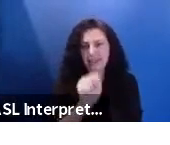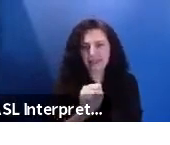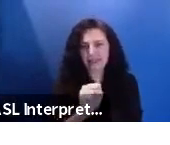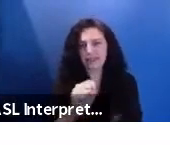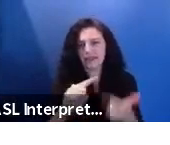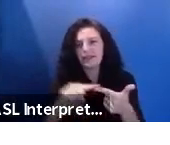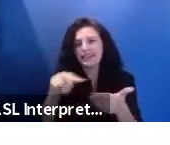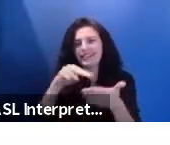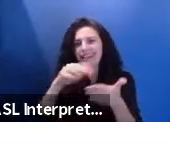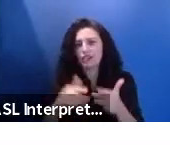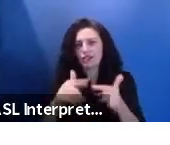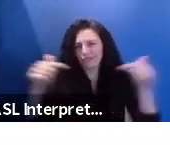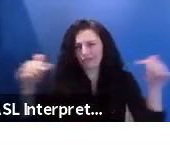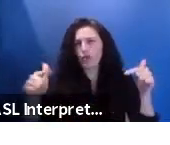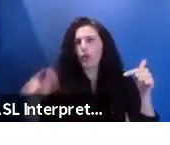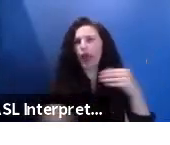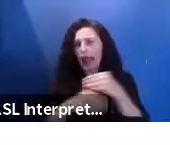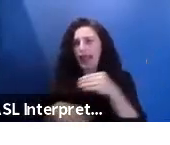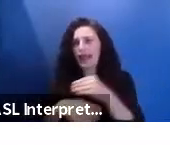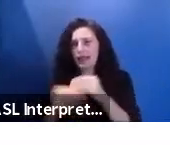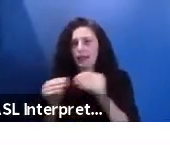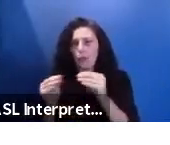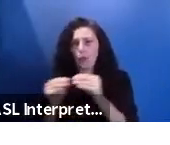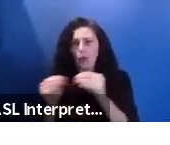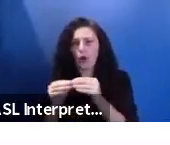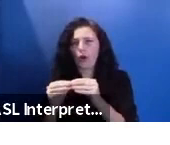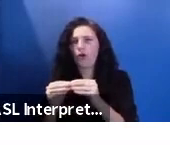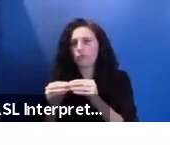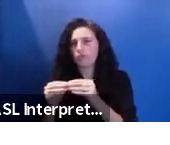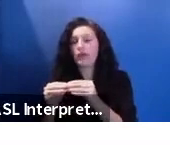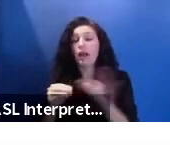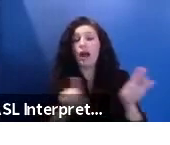And yeah, so those are our protocols. We want to also talk a little bit about eating on set.